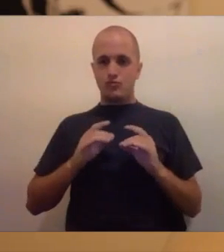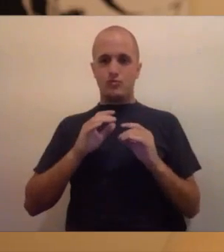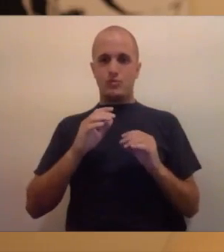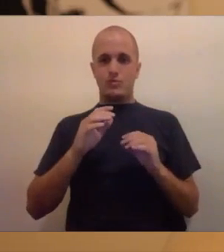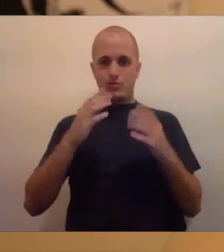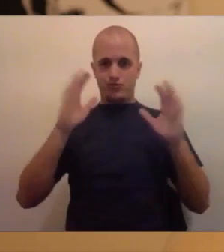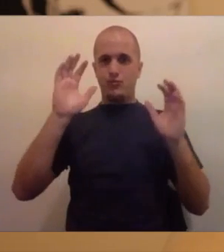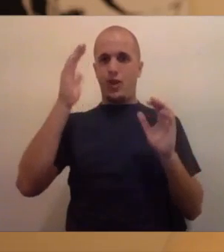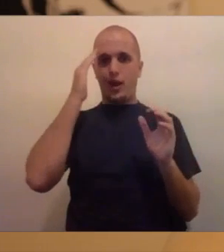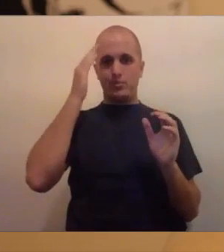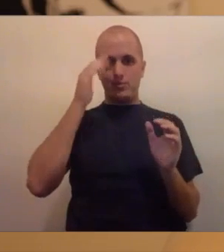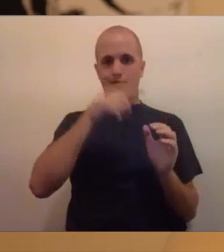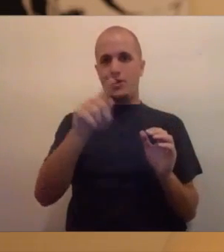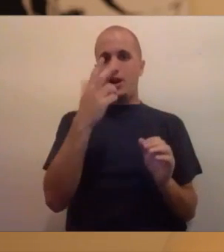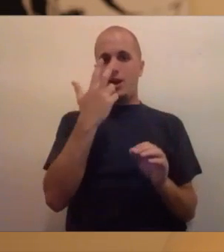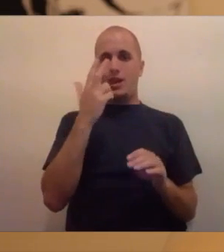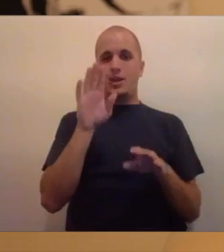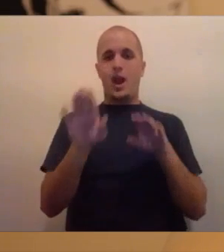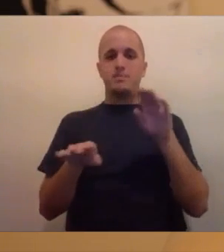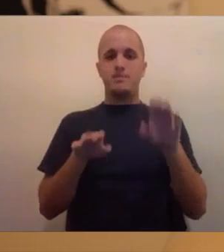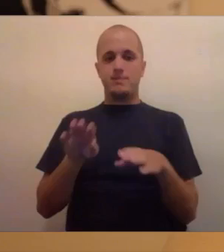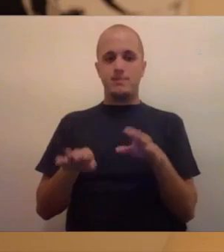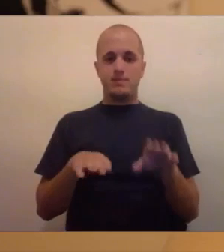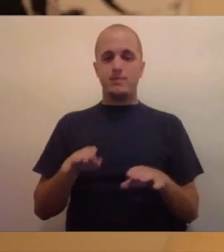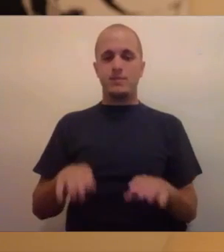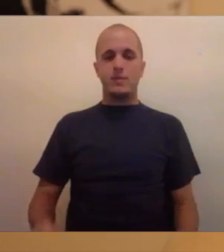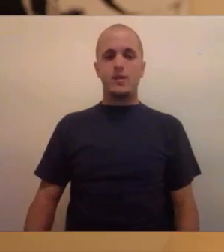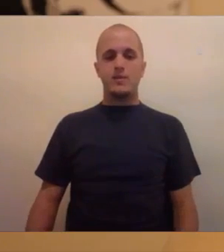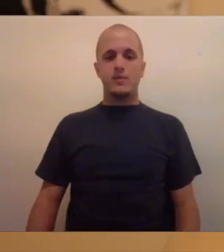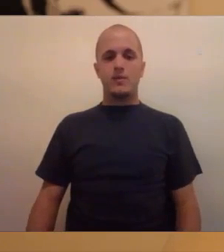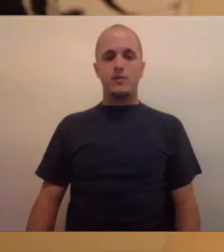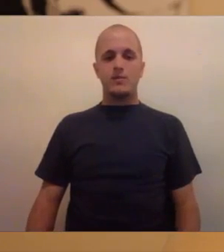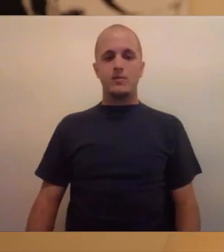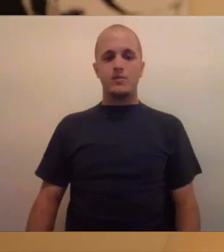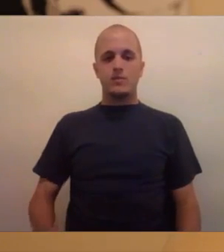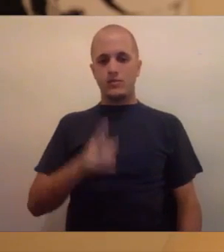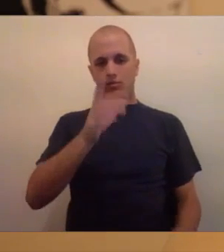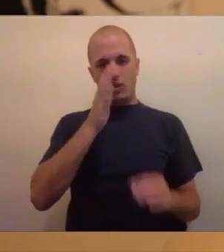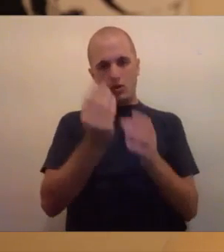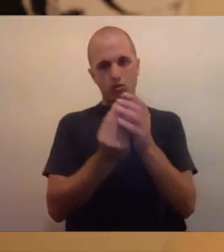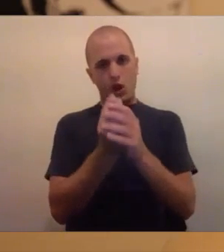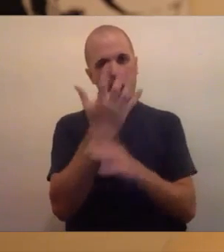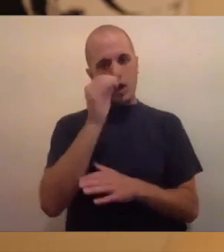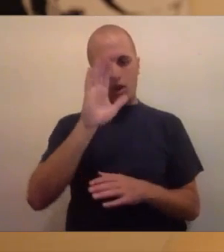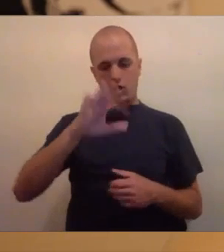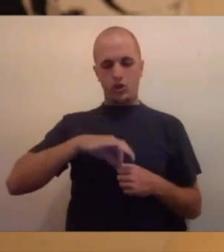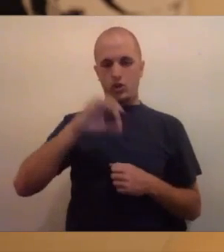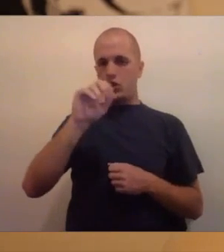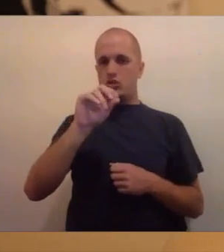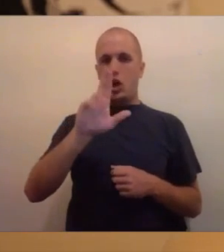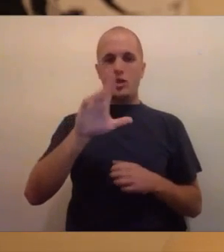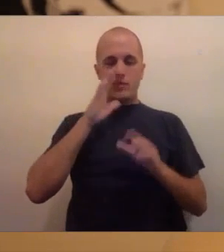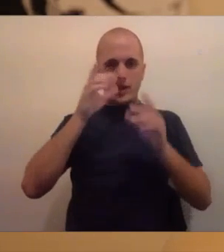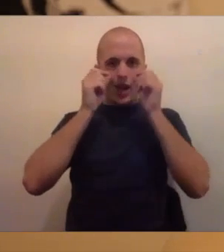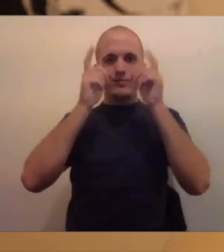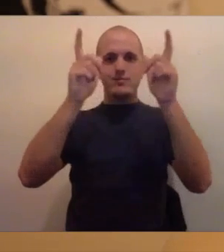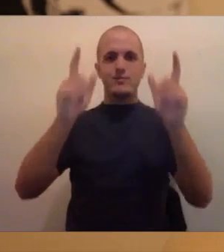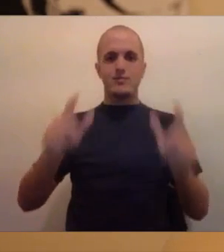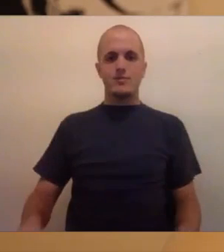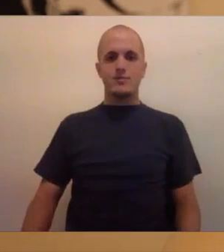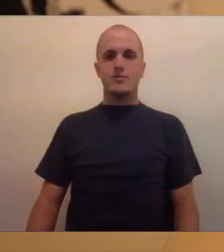So, in practical, once you adopt these steps,